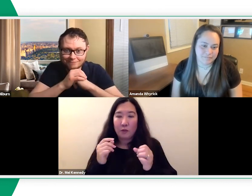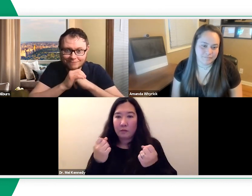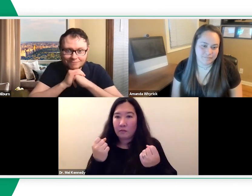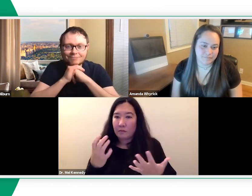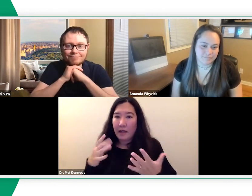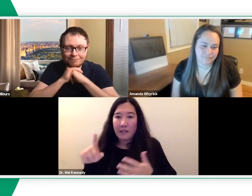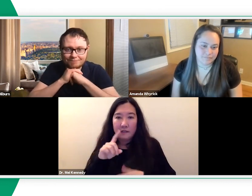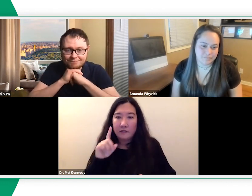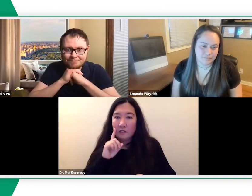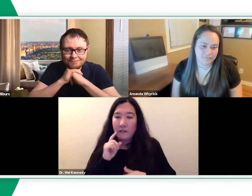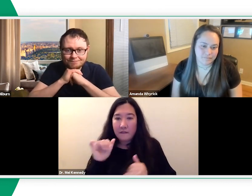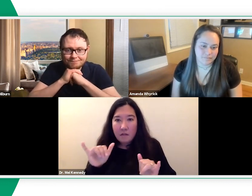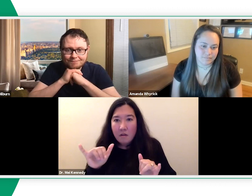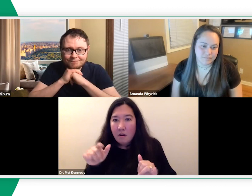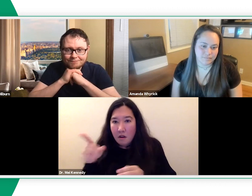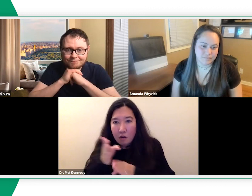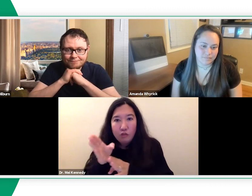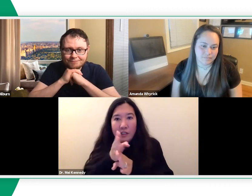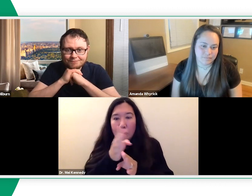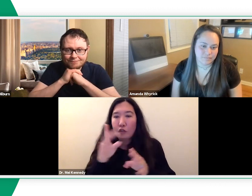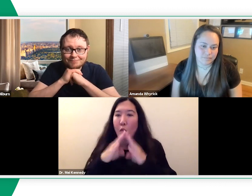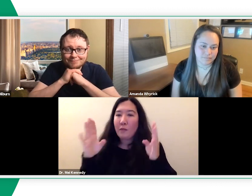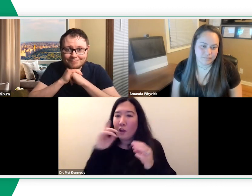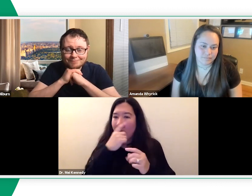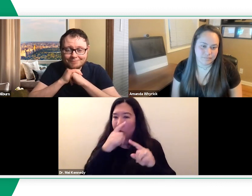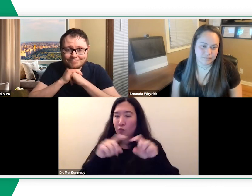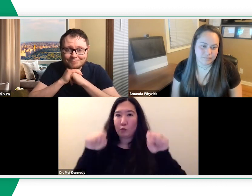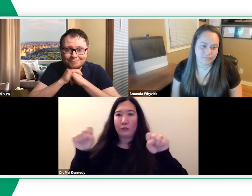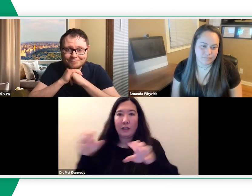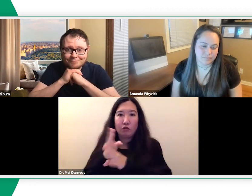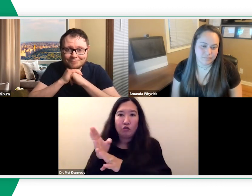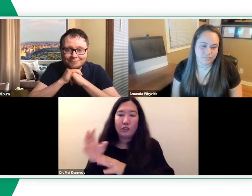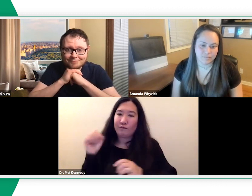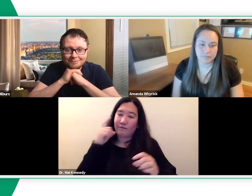Yes, I agree. It is so valuable to have this knowledge out there.